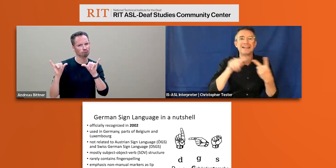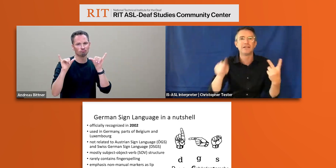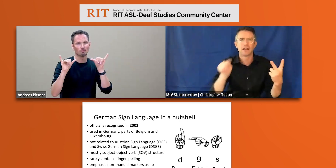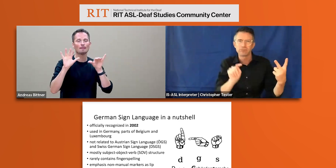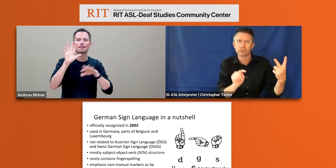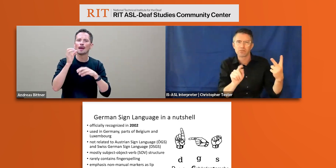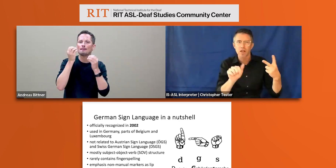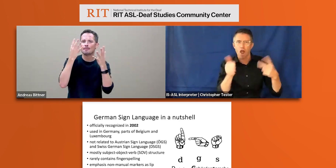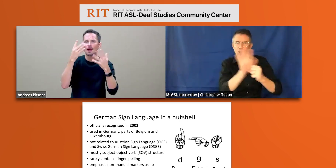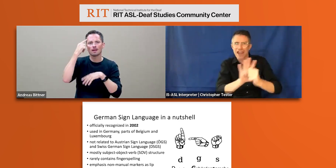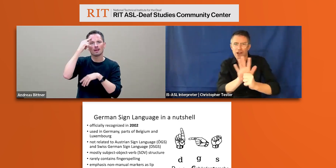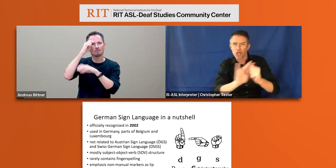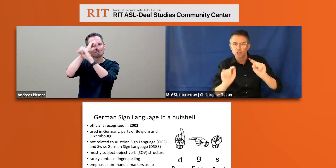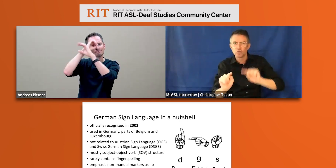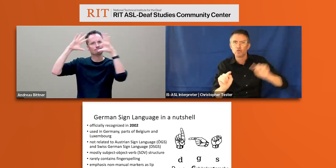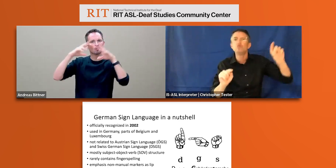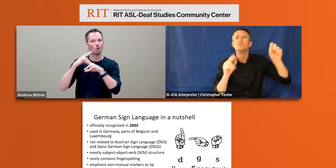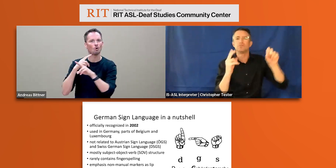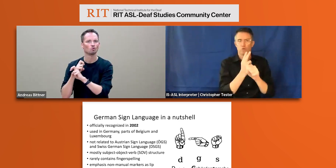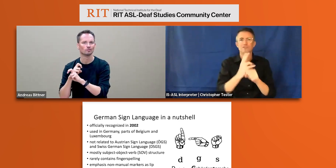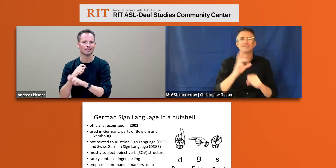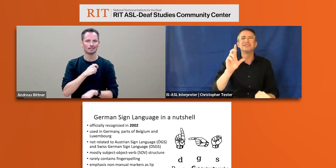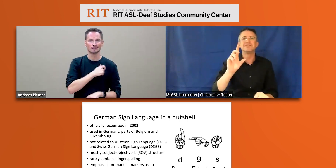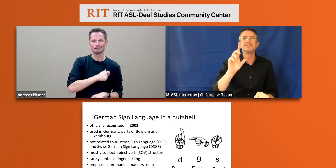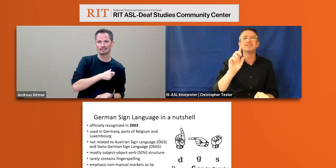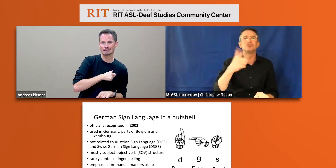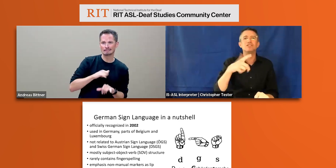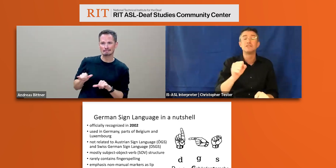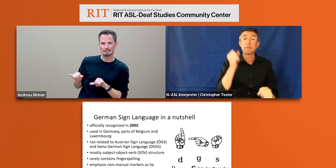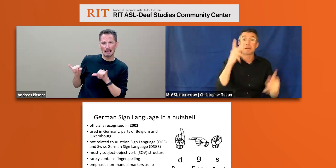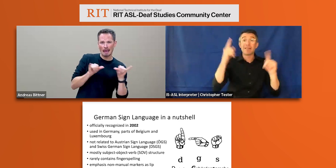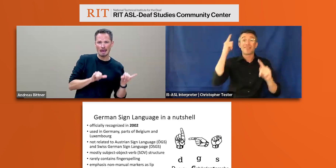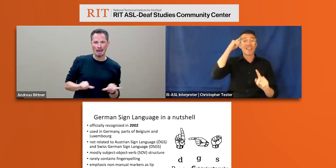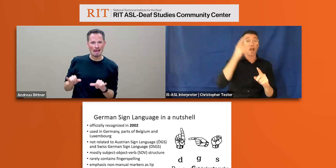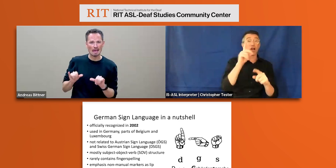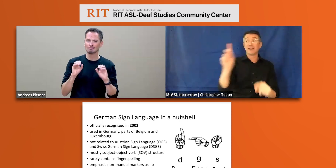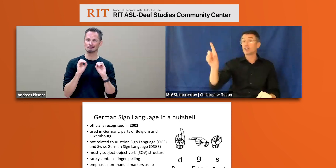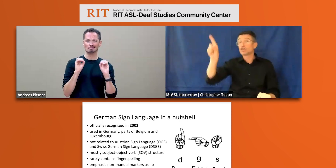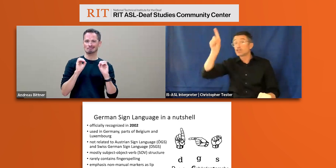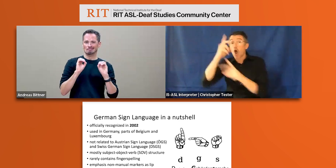So, there are some influences from Belgium and other parts of europe.